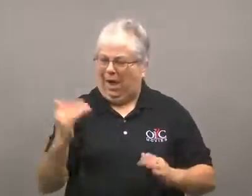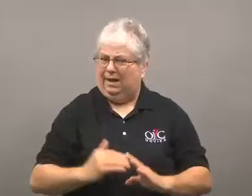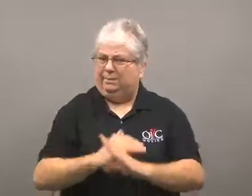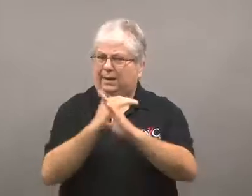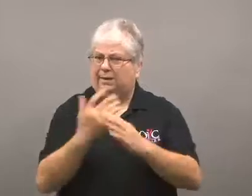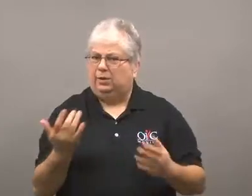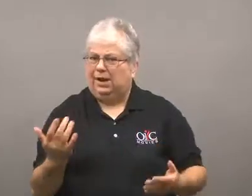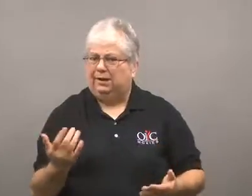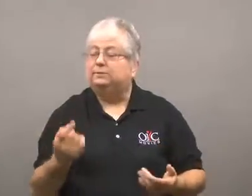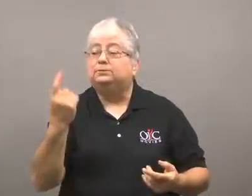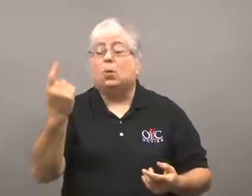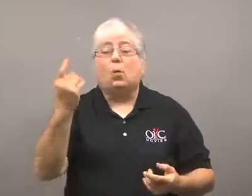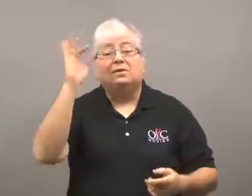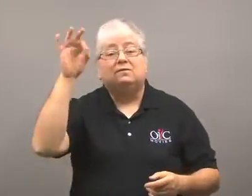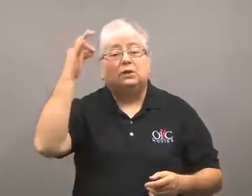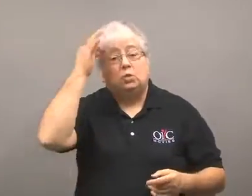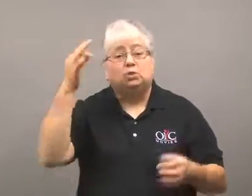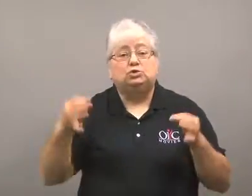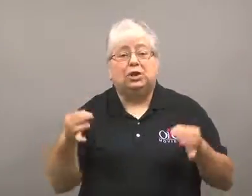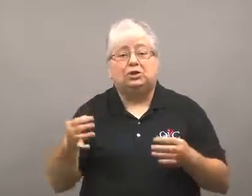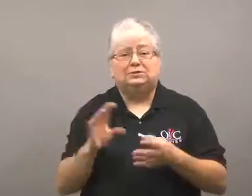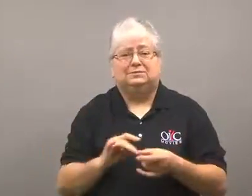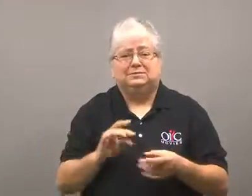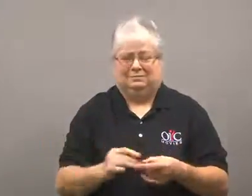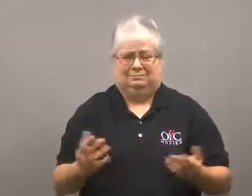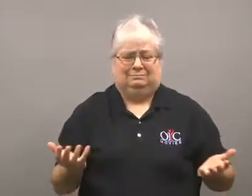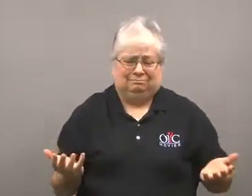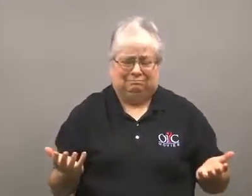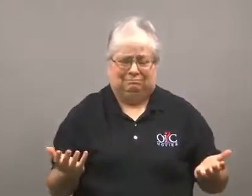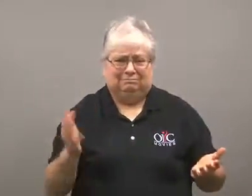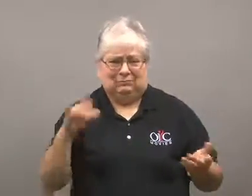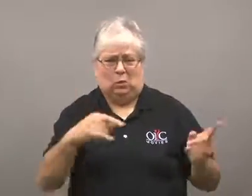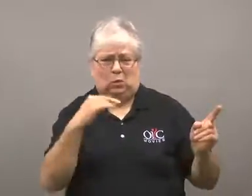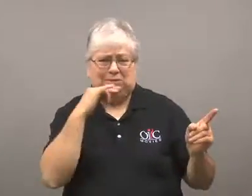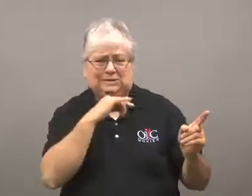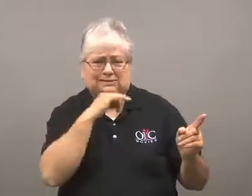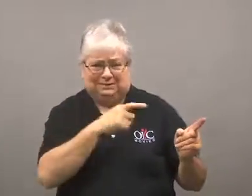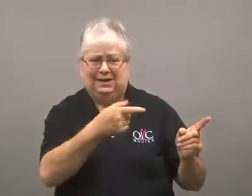The law was held up, as one federal judge put it,